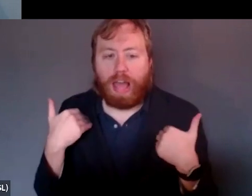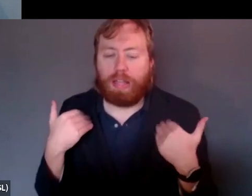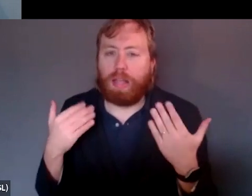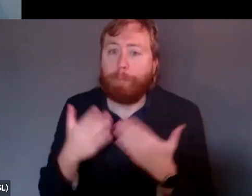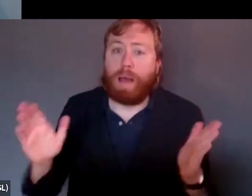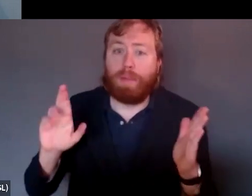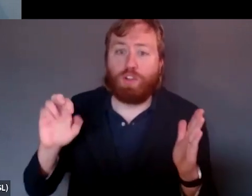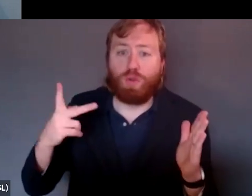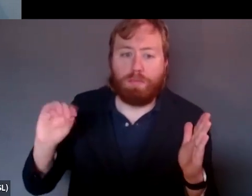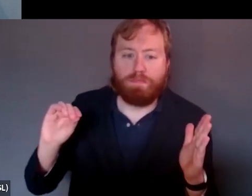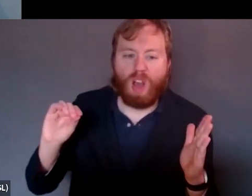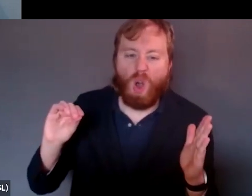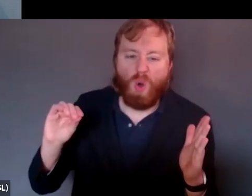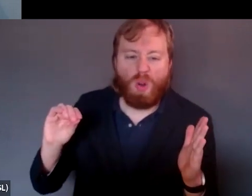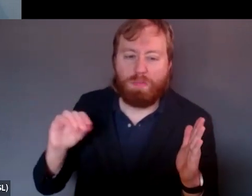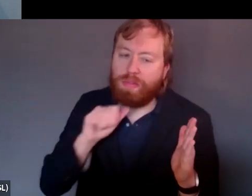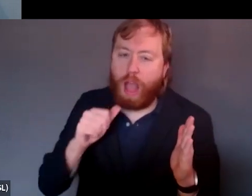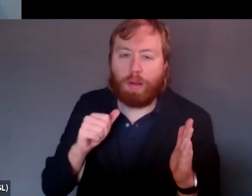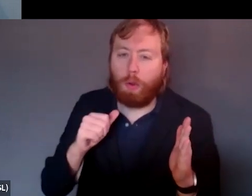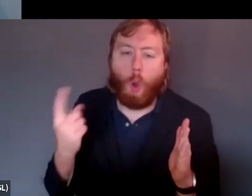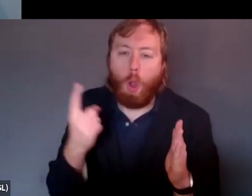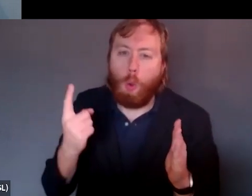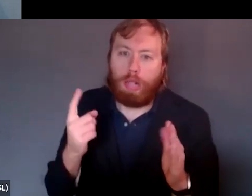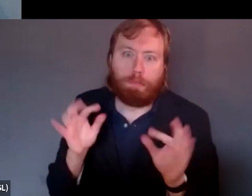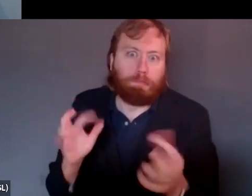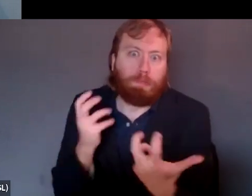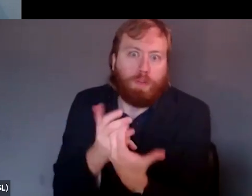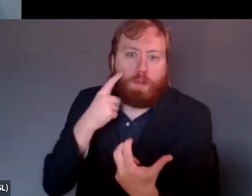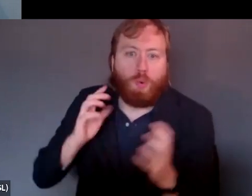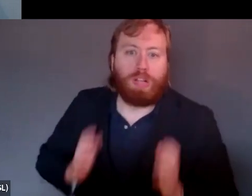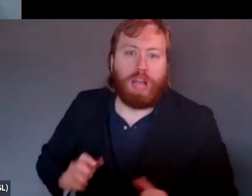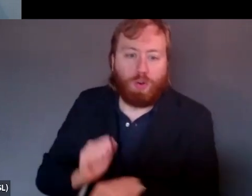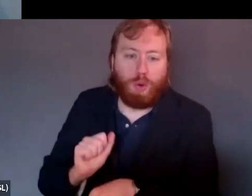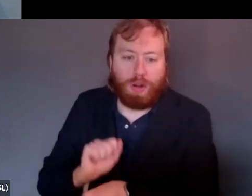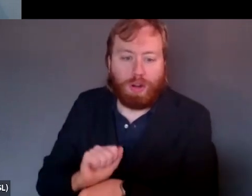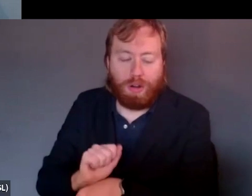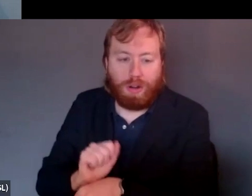but it lints. Of course, it's also not great for-- it doesn't function for PHP,